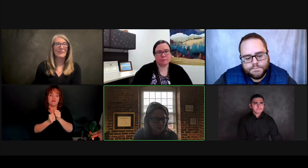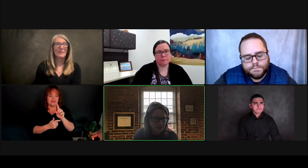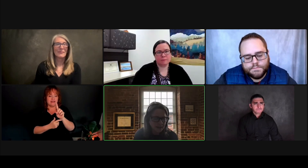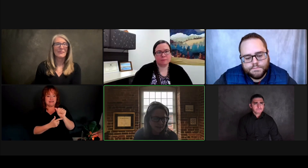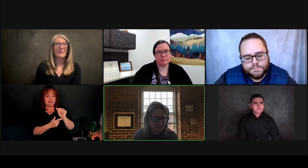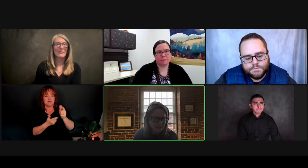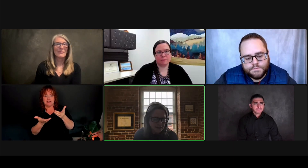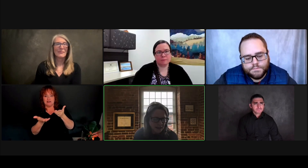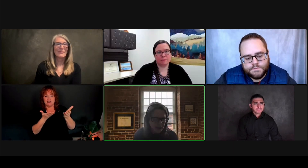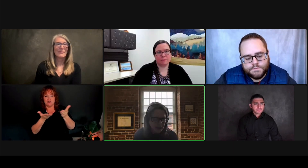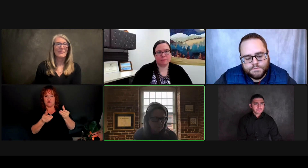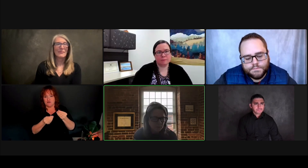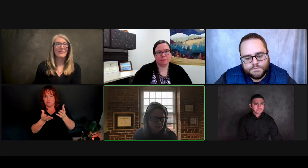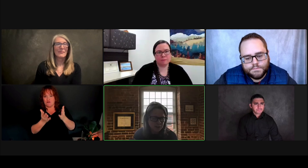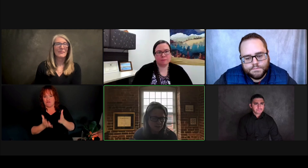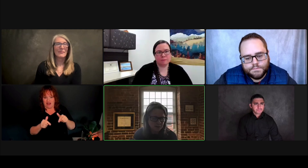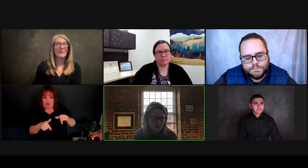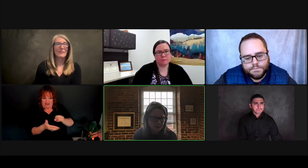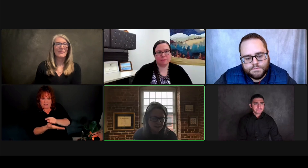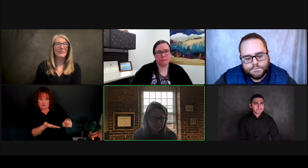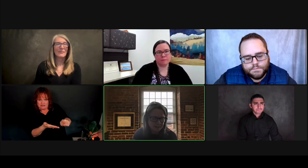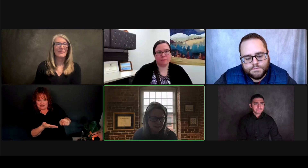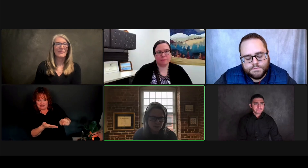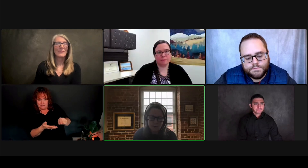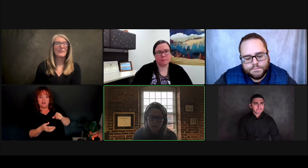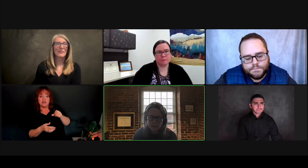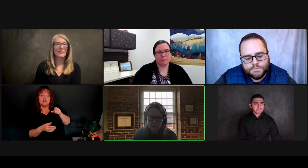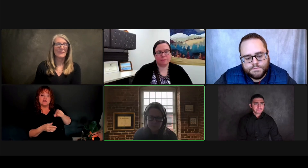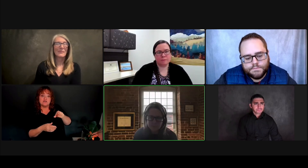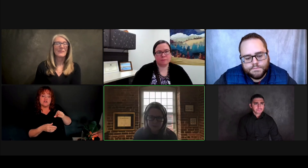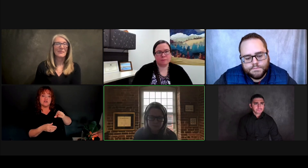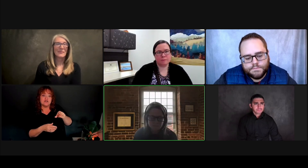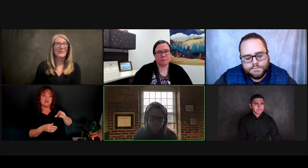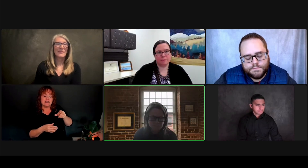And she shared a great situation where